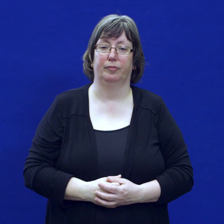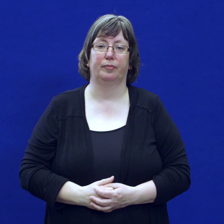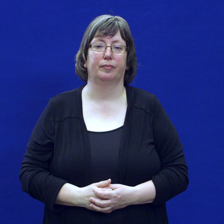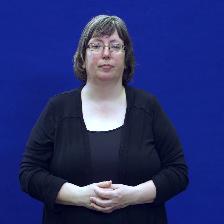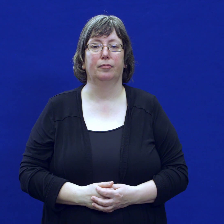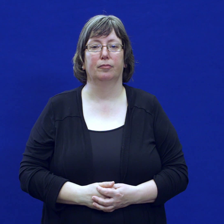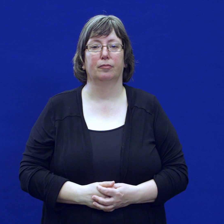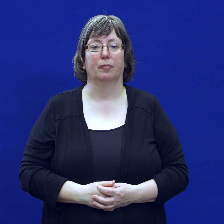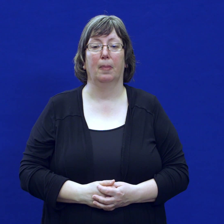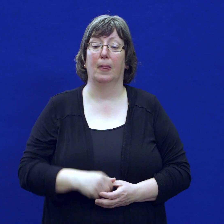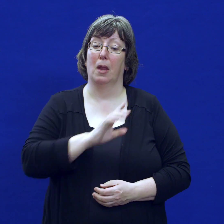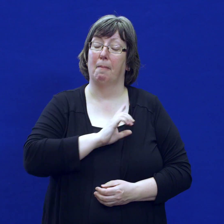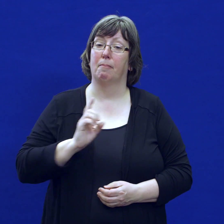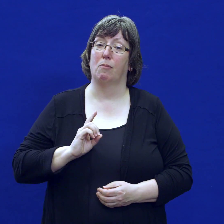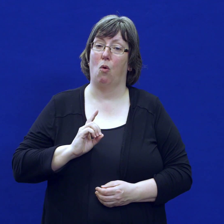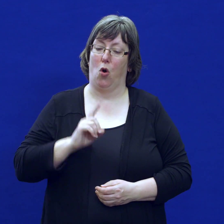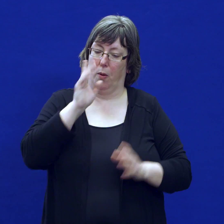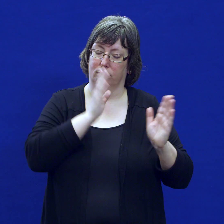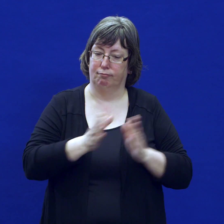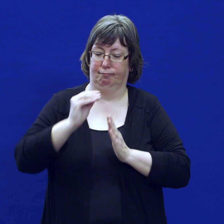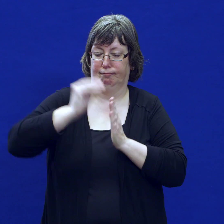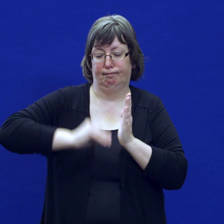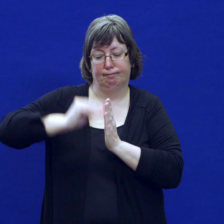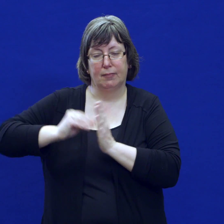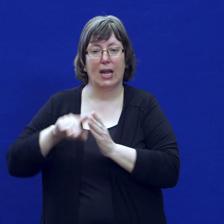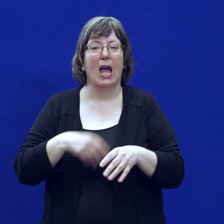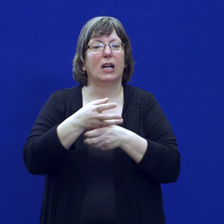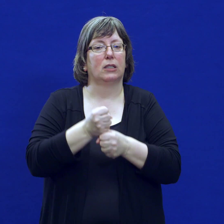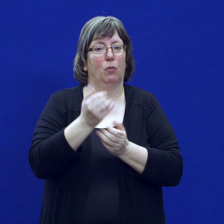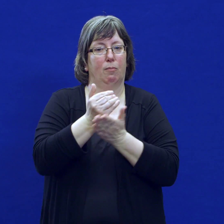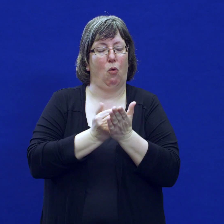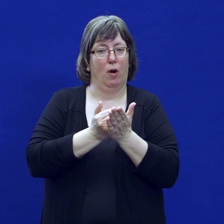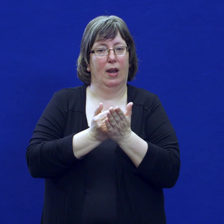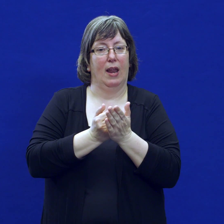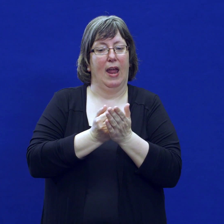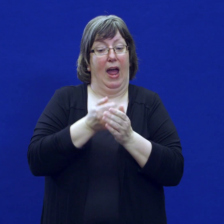the board shall prepare a summary report after each regular